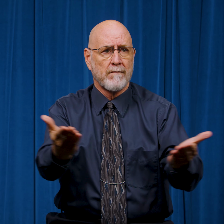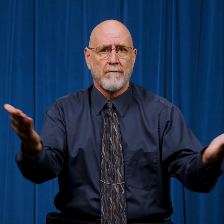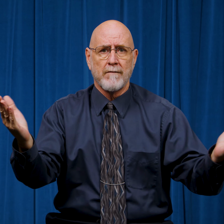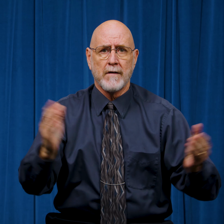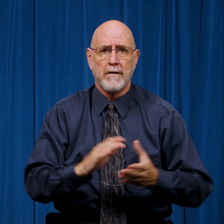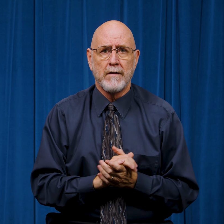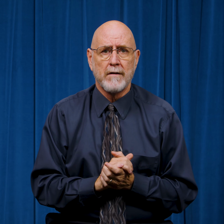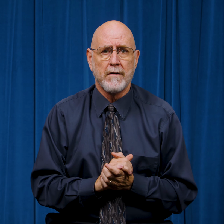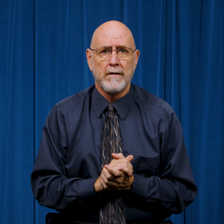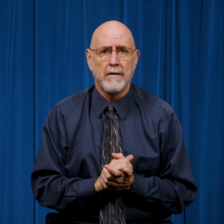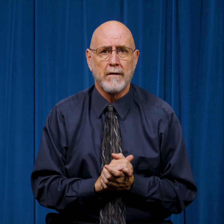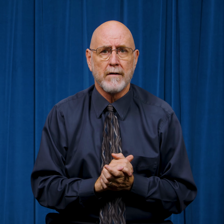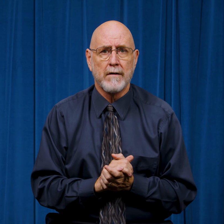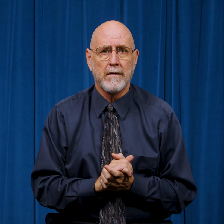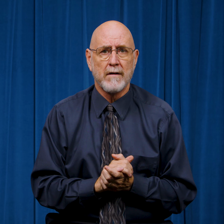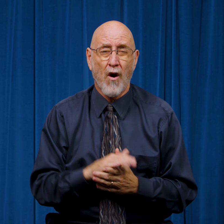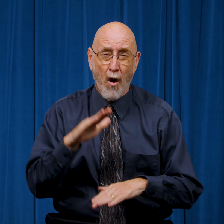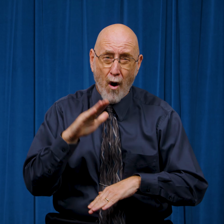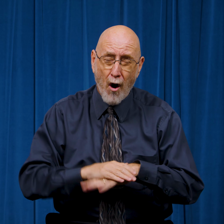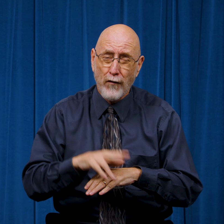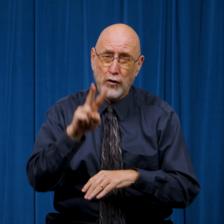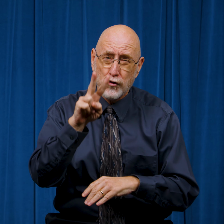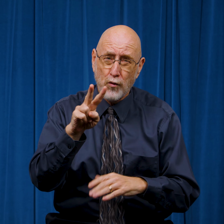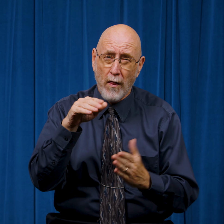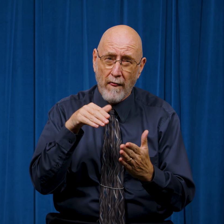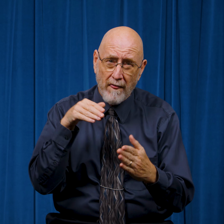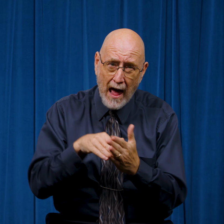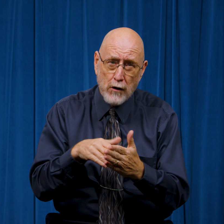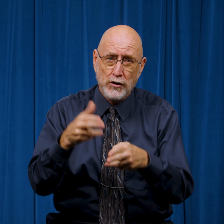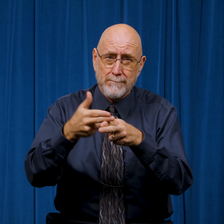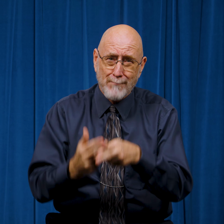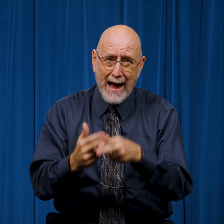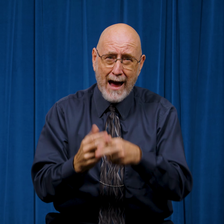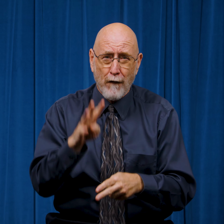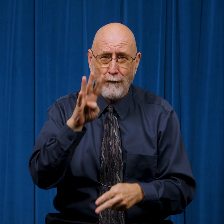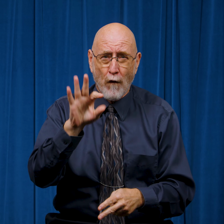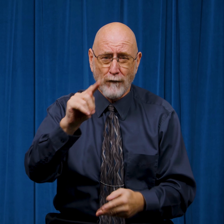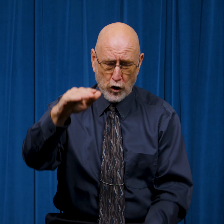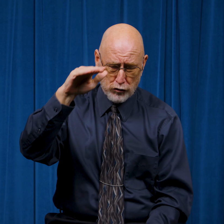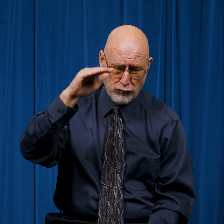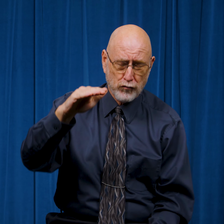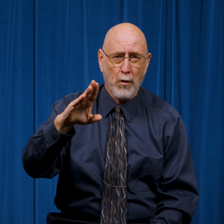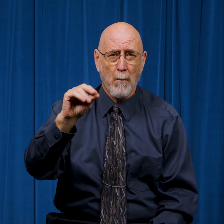So there, on this 2000 pound, four-foot tall bronze bell